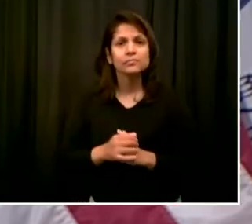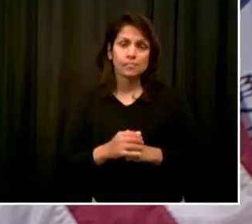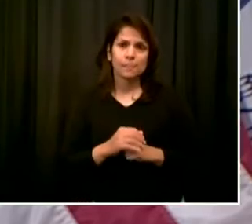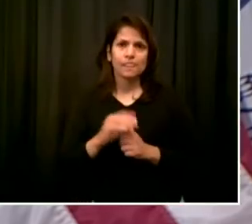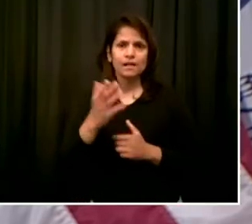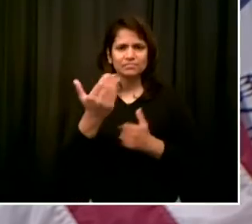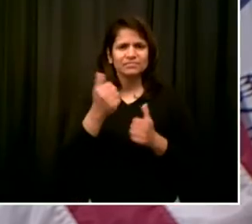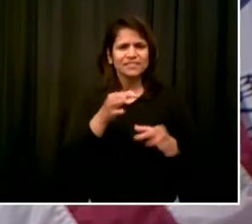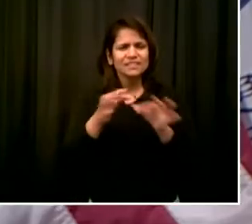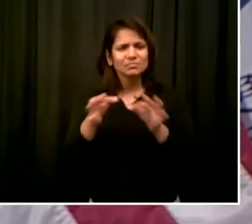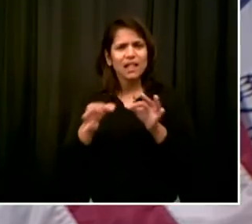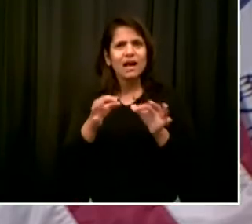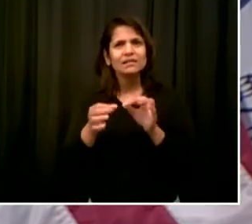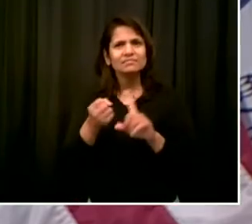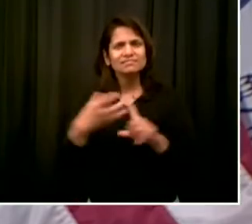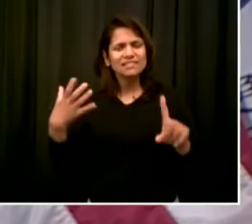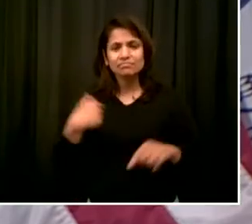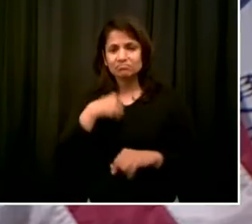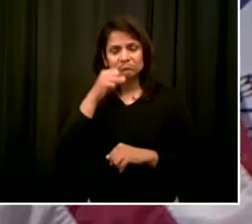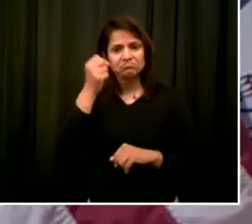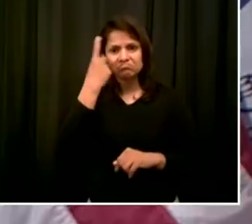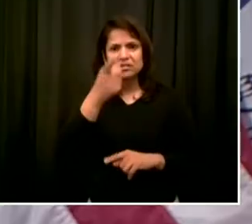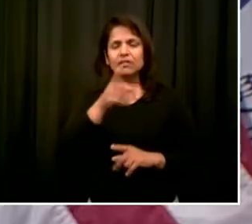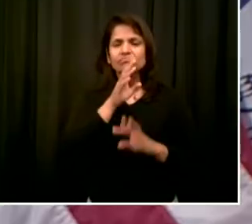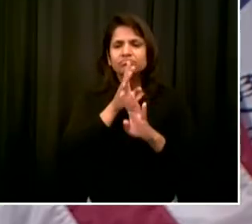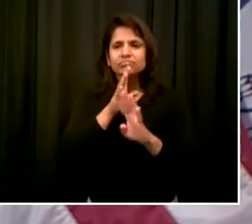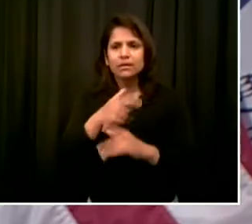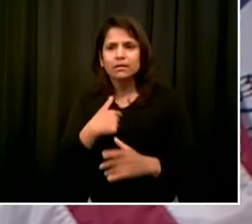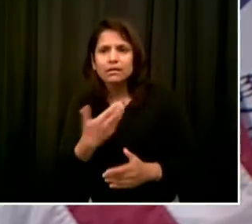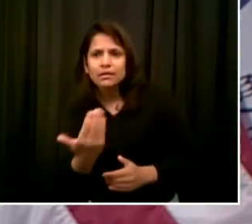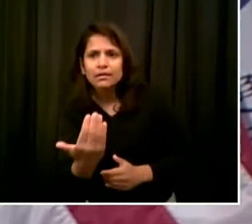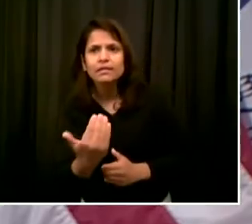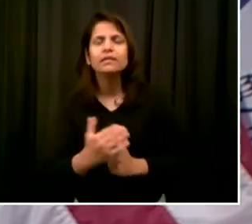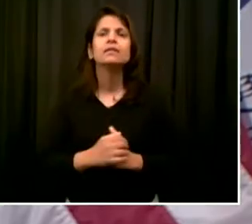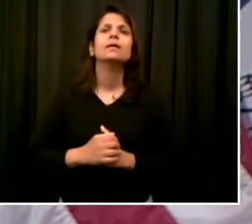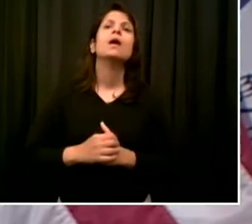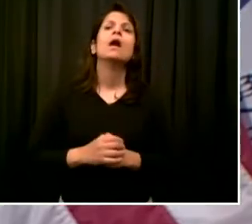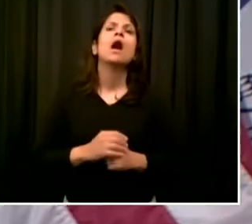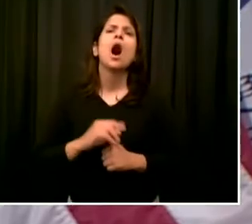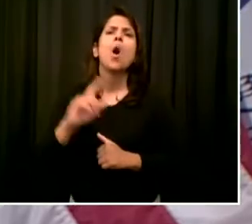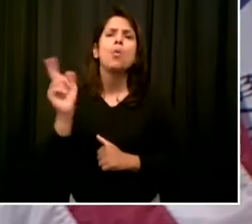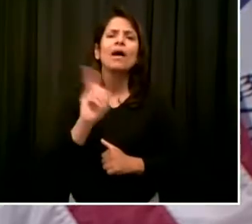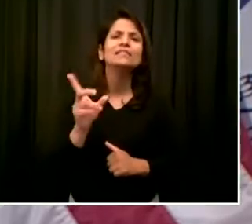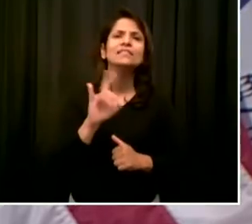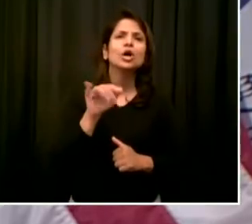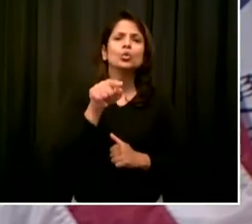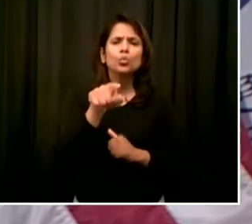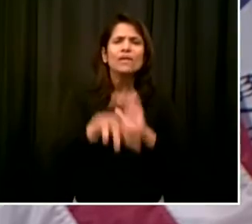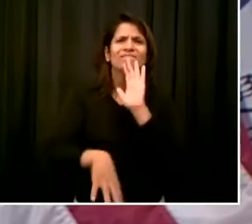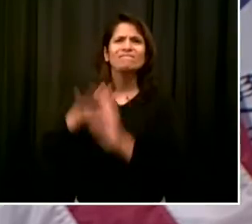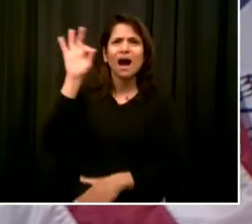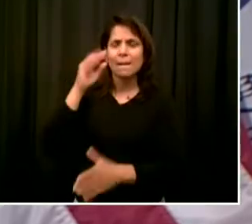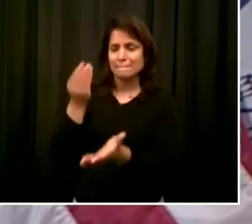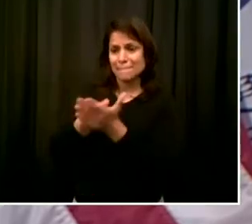I AM SORRY, I COULD NOT HEAR. I OLAPOGE.IZ